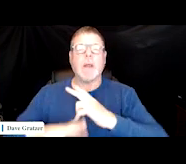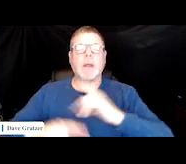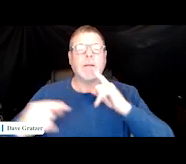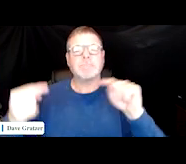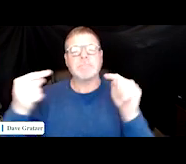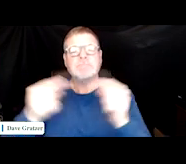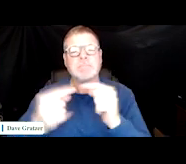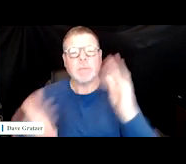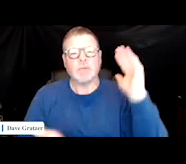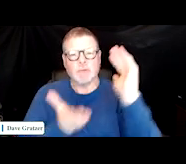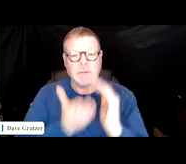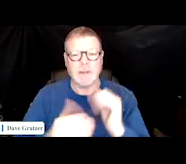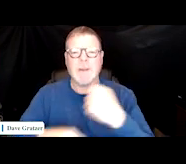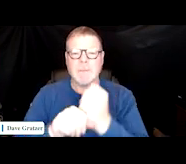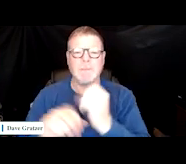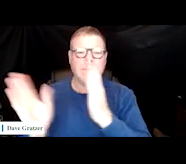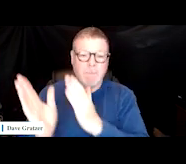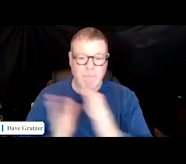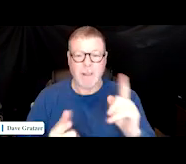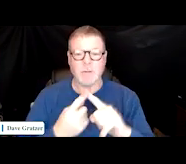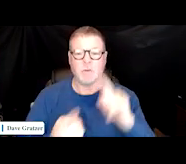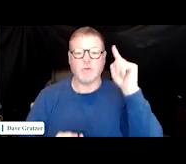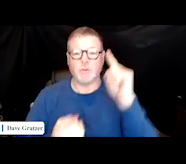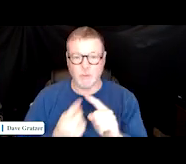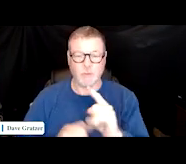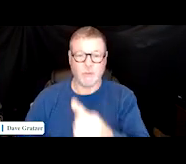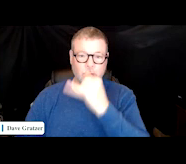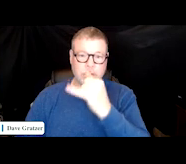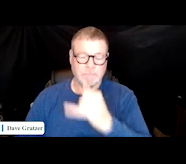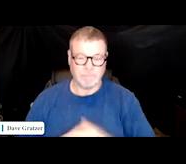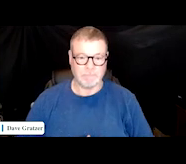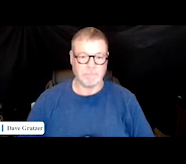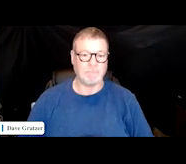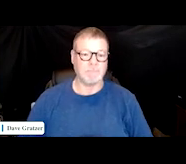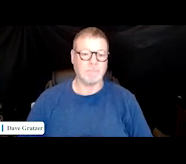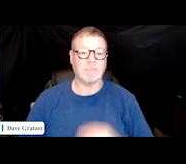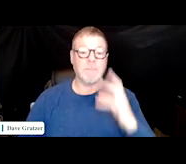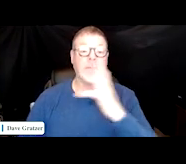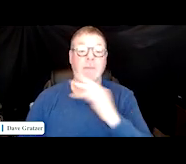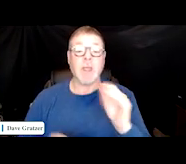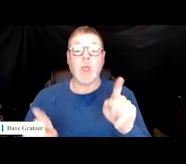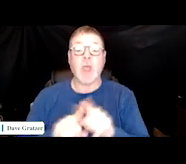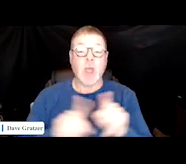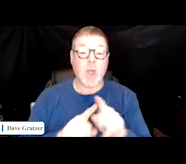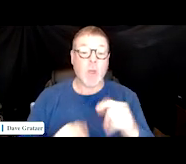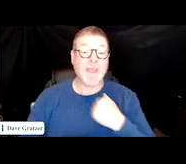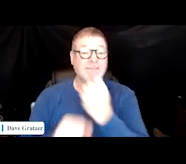and helped him make a plan to reduce his alcohol intake. We also as well created a safety plan for Mom